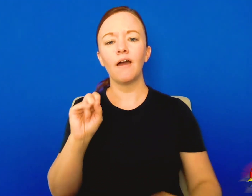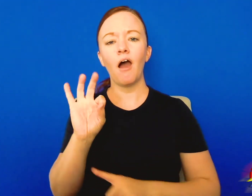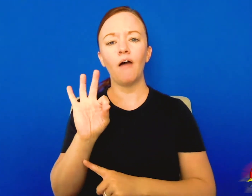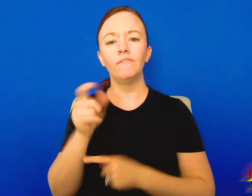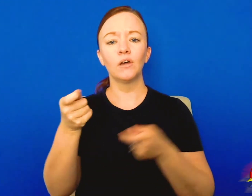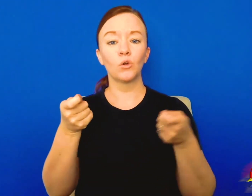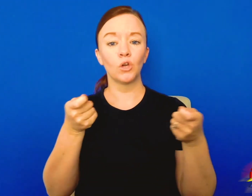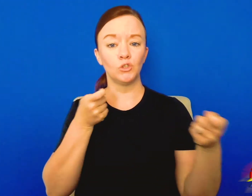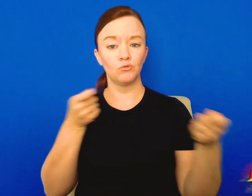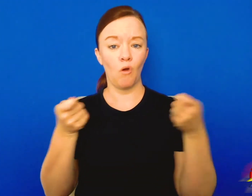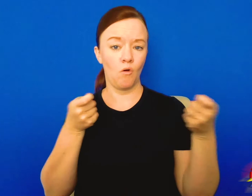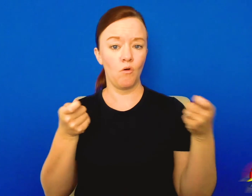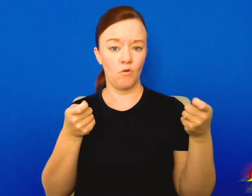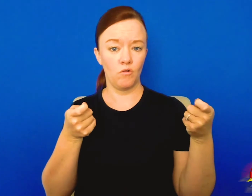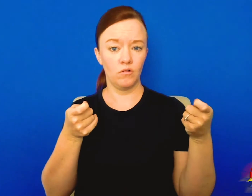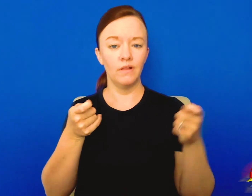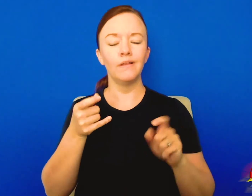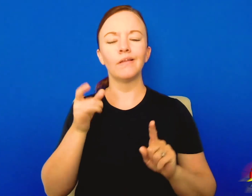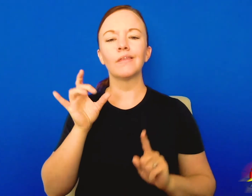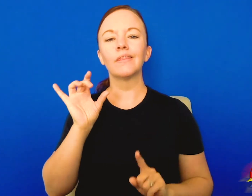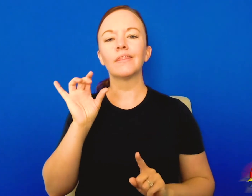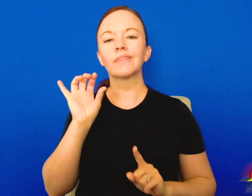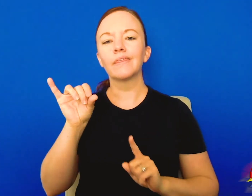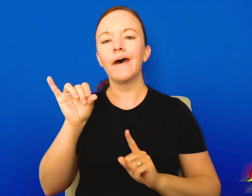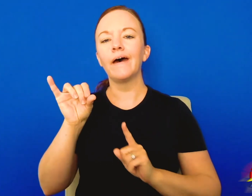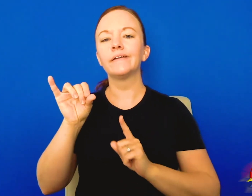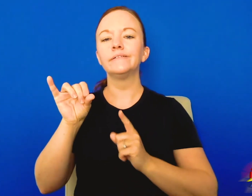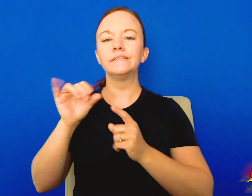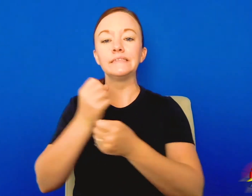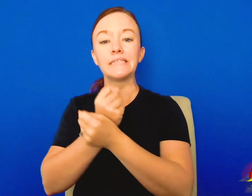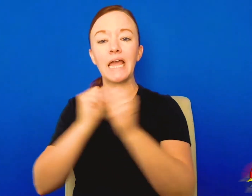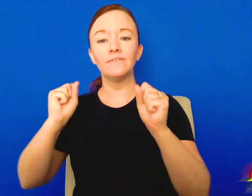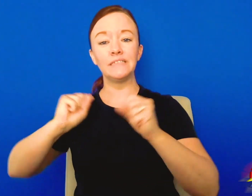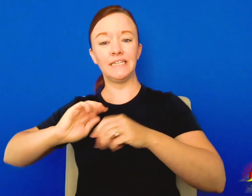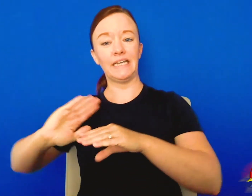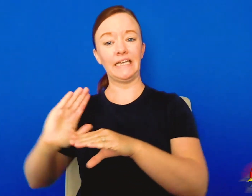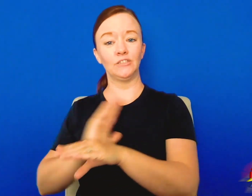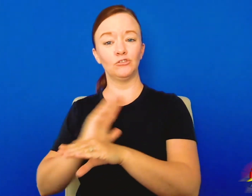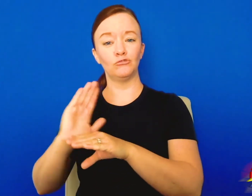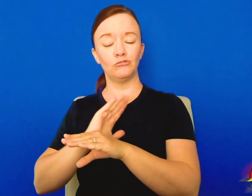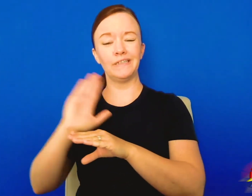IS THE INDUSTRY PRACTICE TO REDUCE THE RISK OF EMPLOYEES BEING EXPOSED.